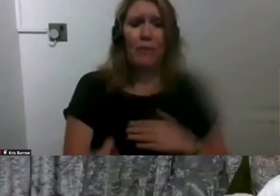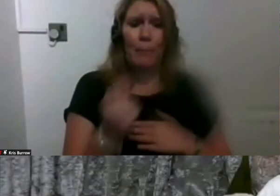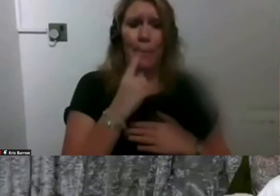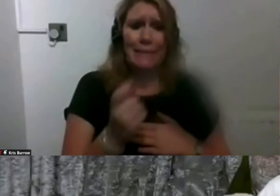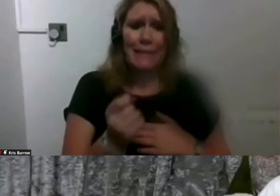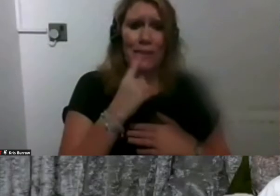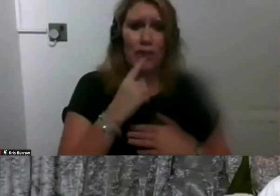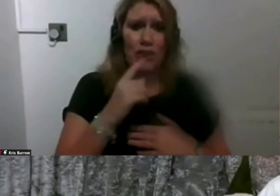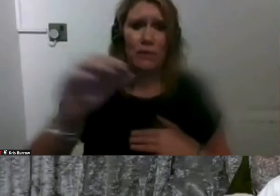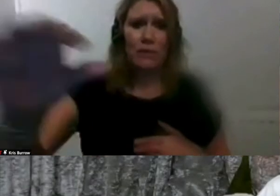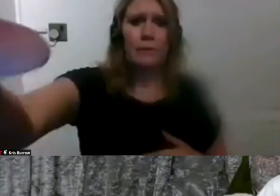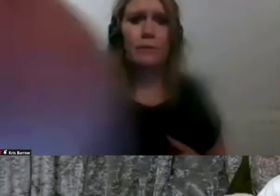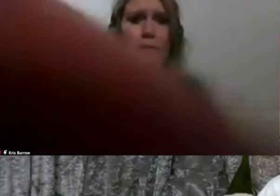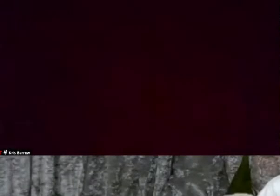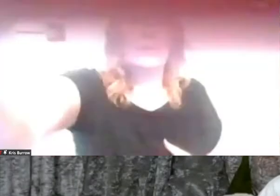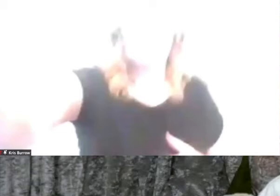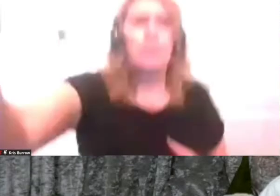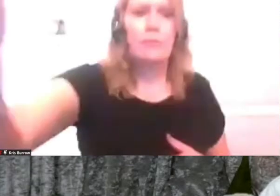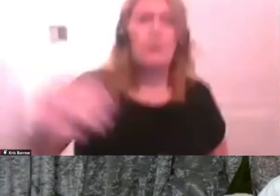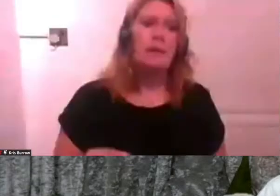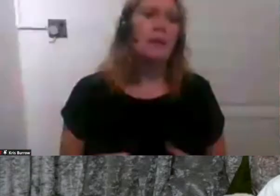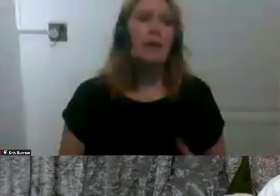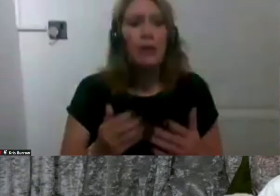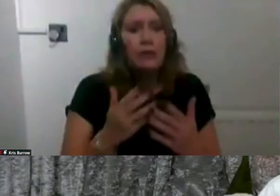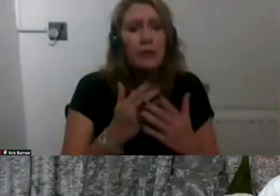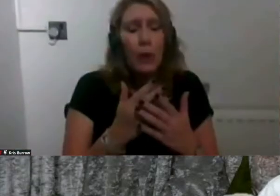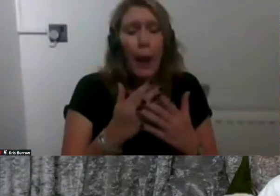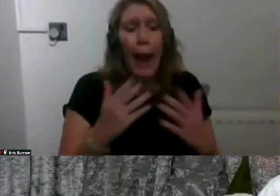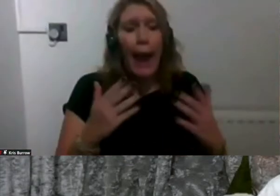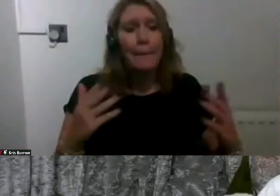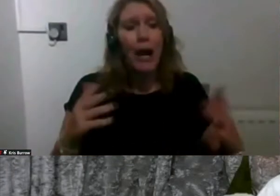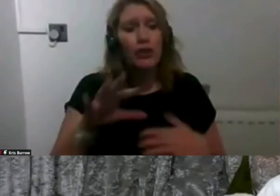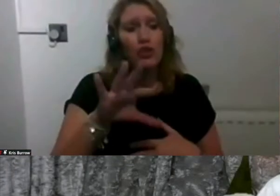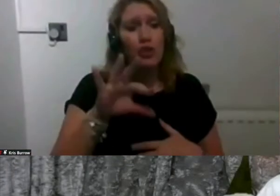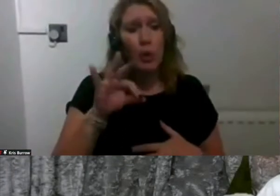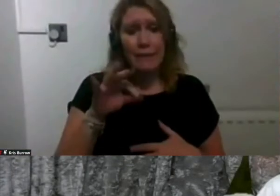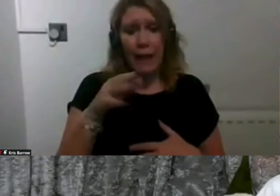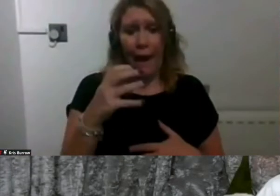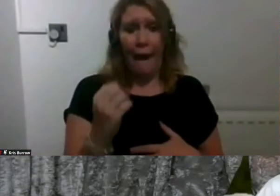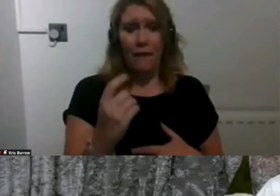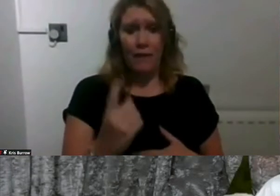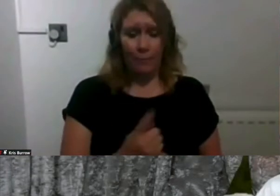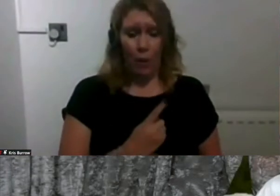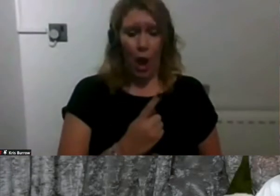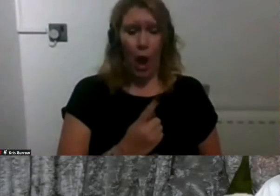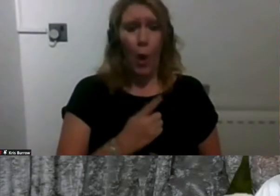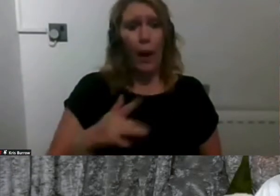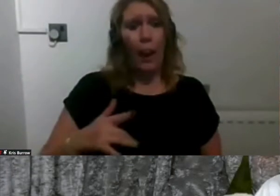powerful. Again we can use the live chat on both YouTube and Zoom to show